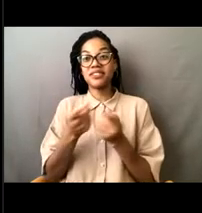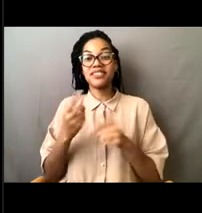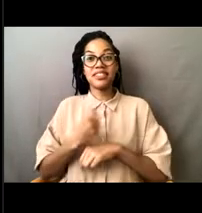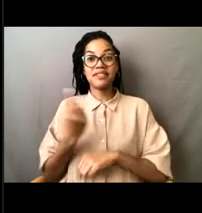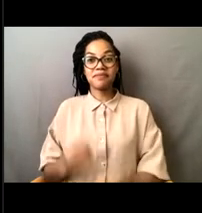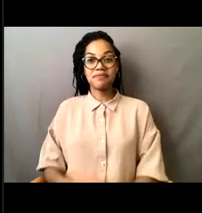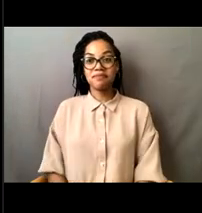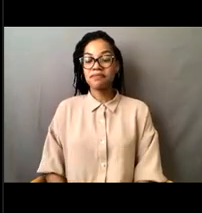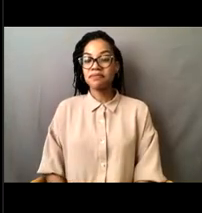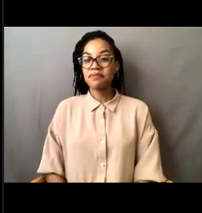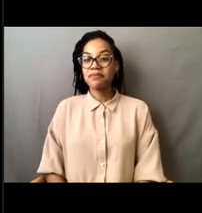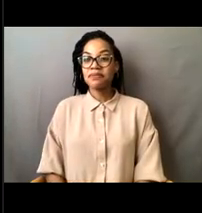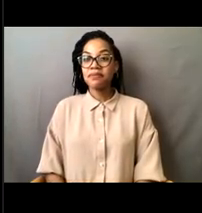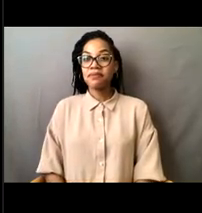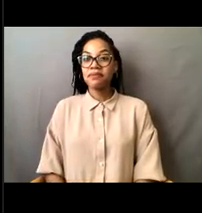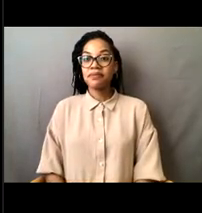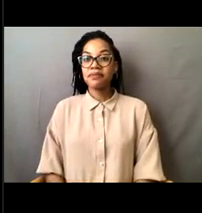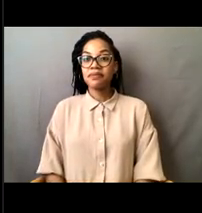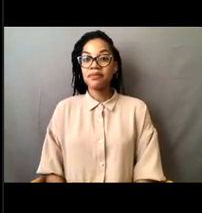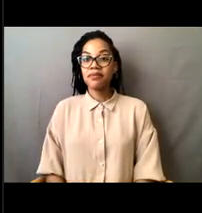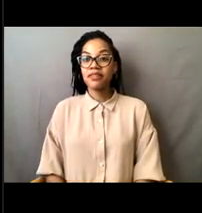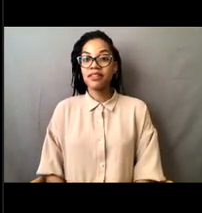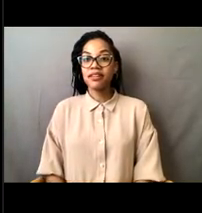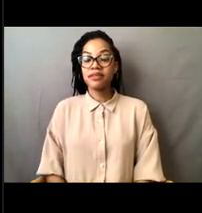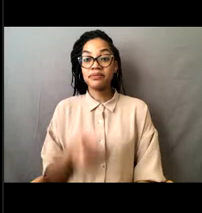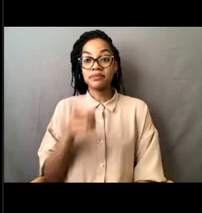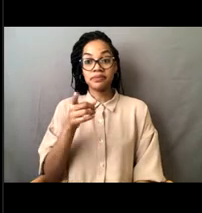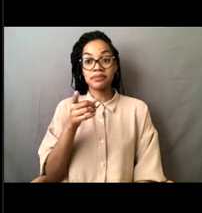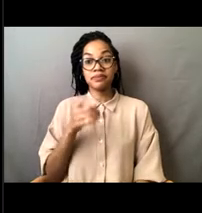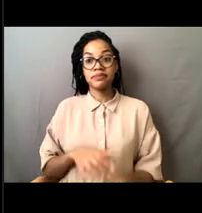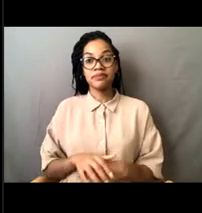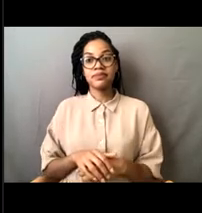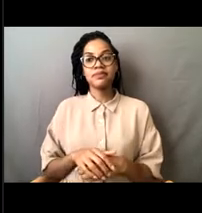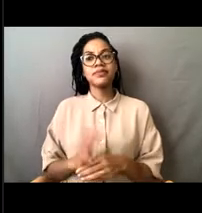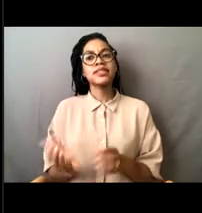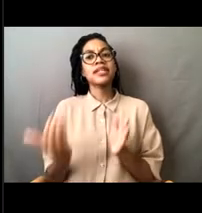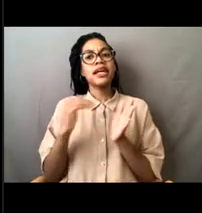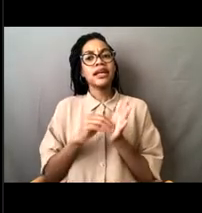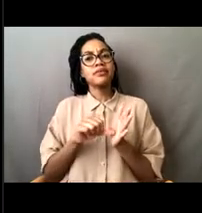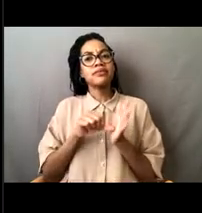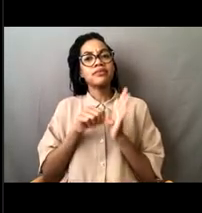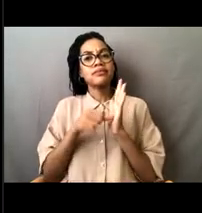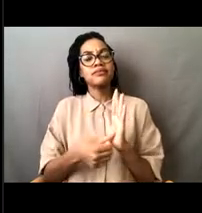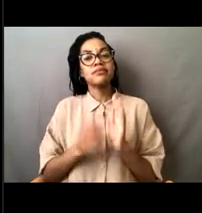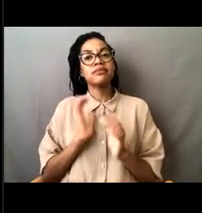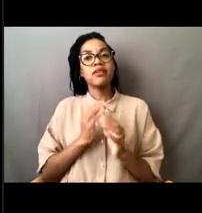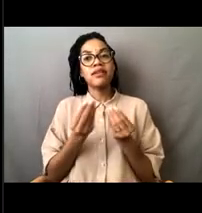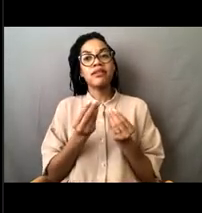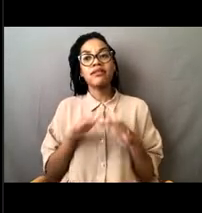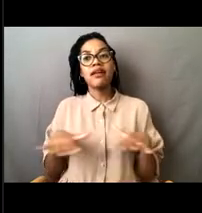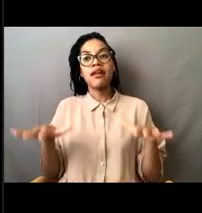So on our next slide, I just want to acknowledge, again, the land that we are joining on from, this Northeast region.